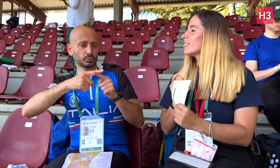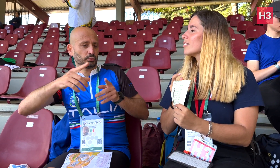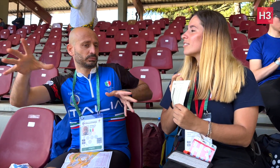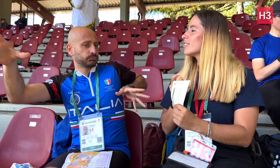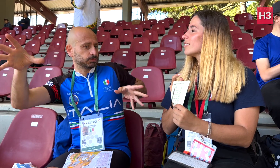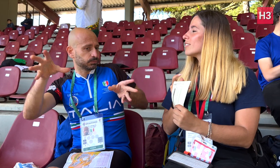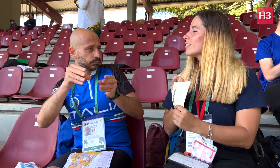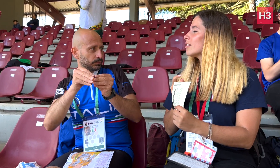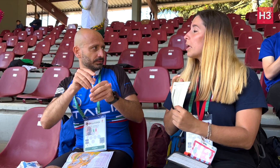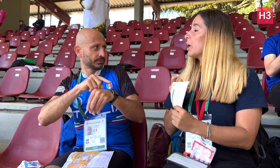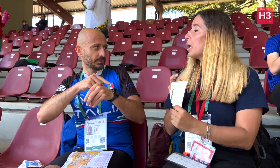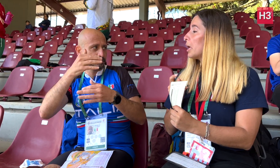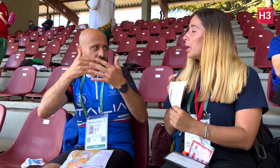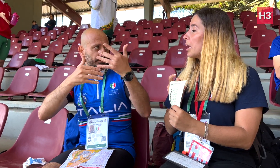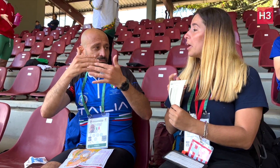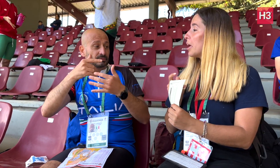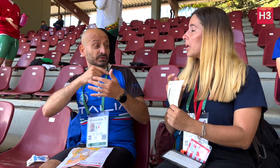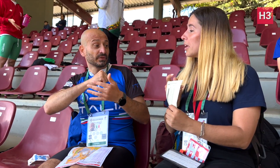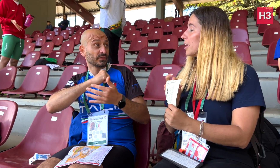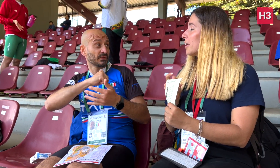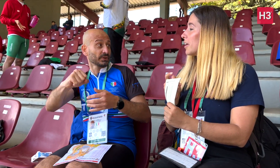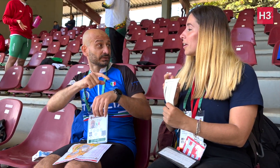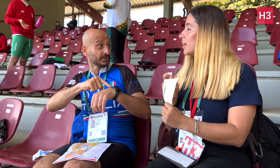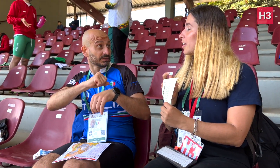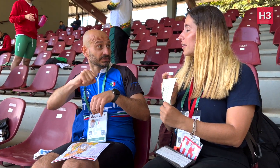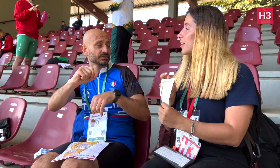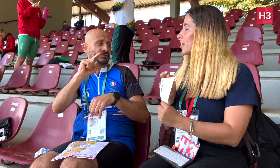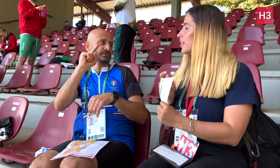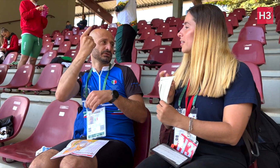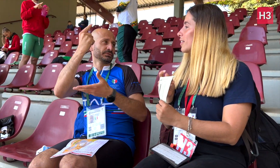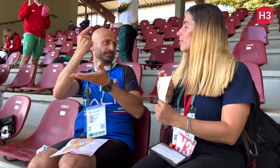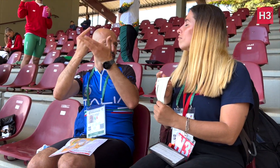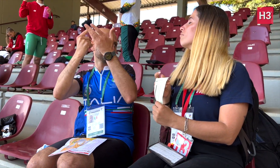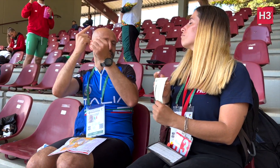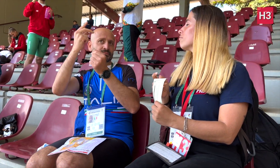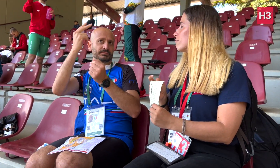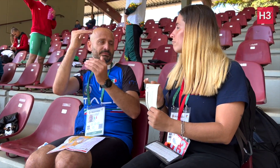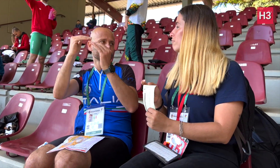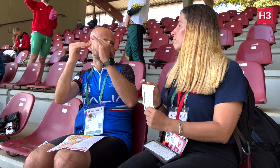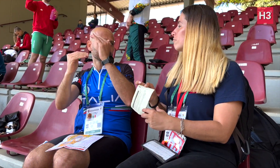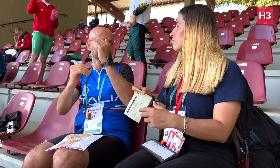A team with the fastest time will land higher on the ranking.